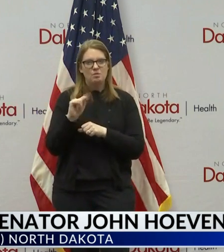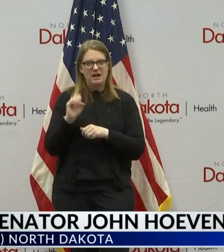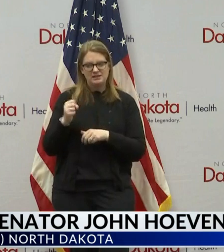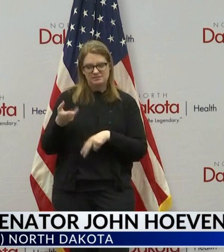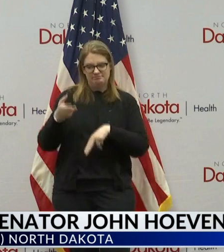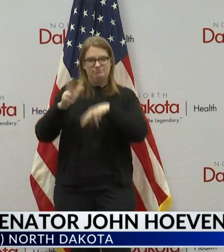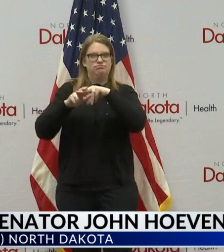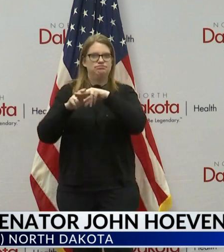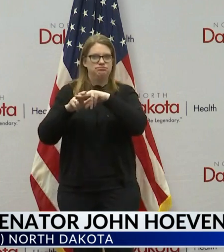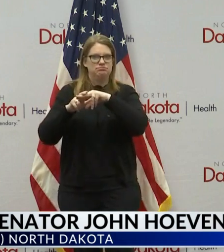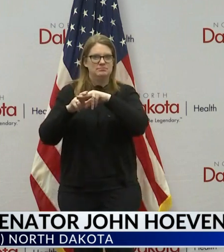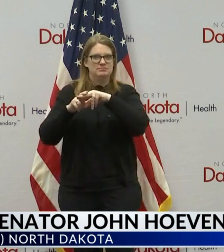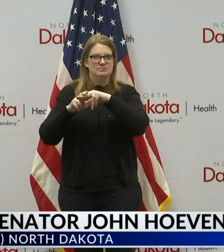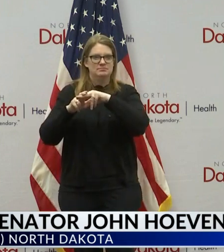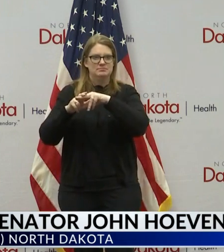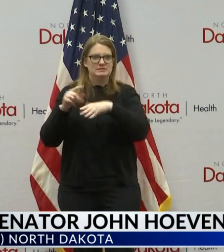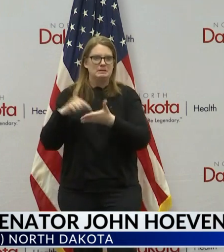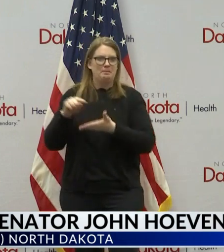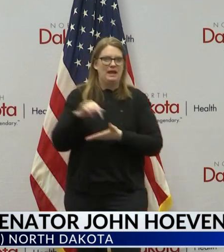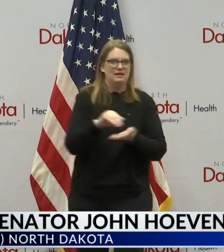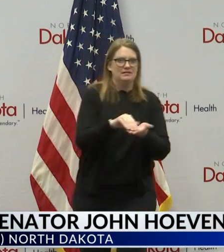YOU WILL SEE IS REALLY HIGH